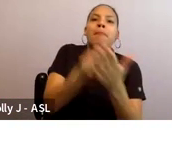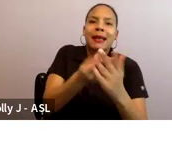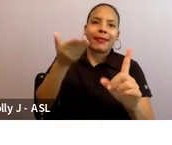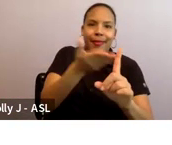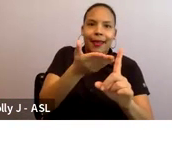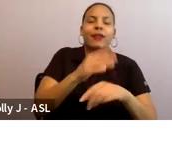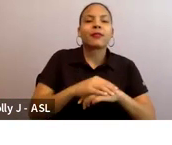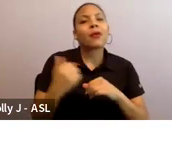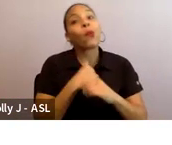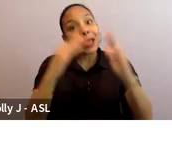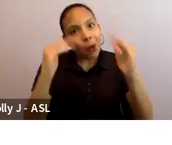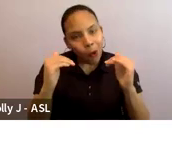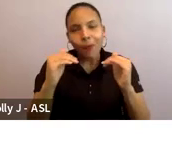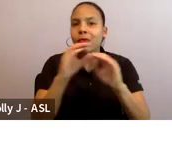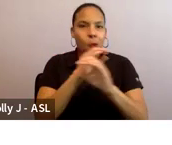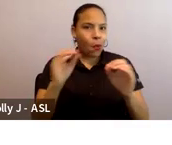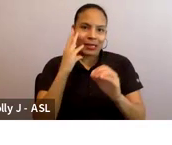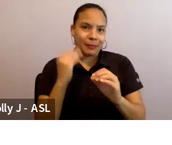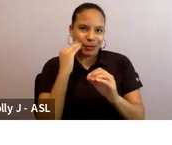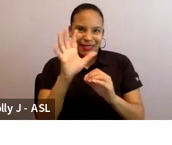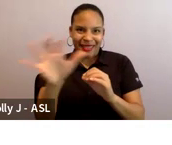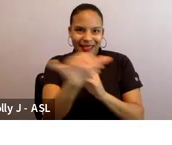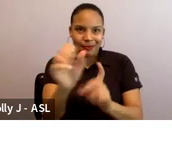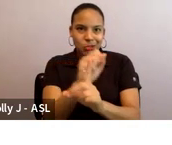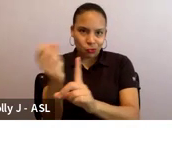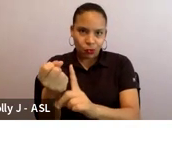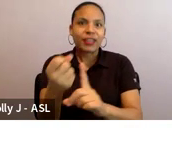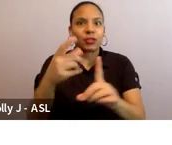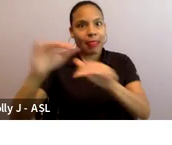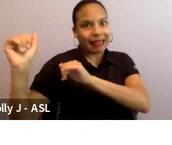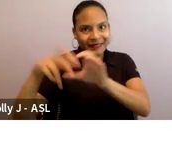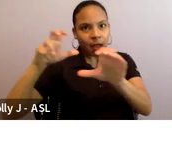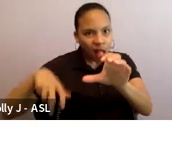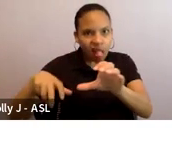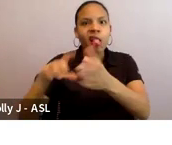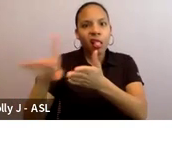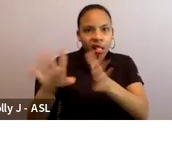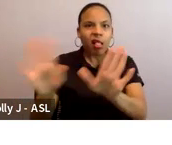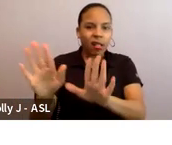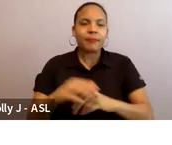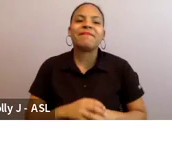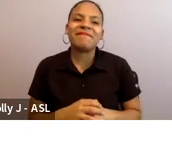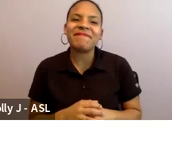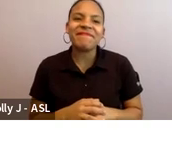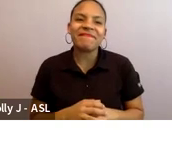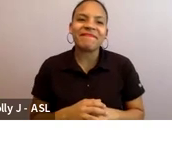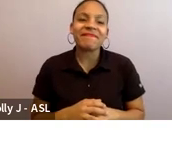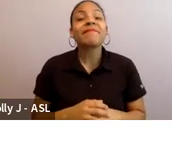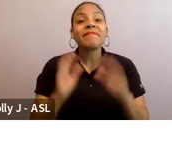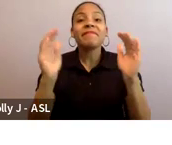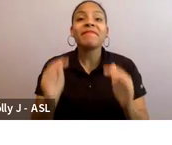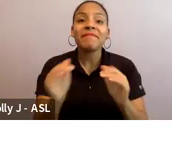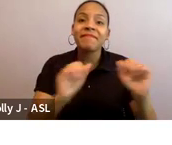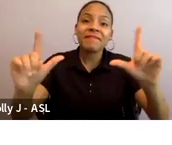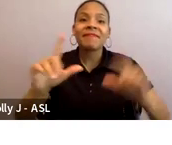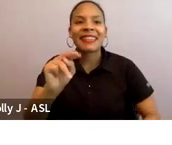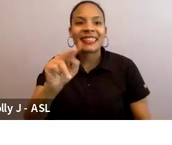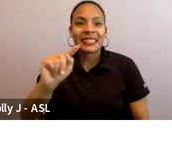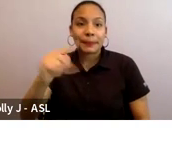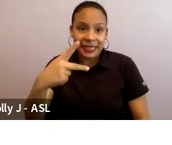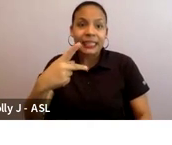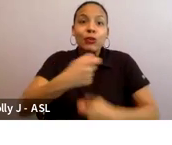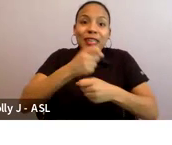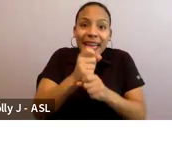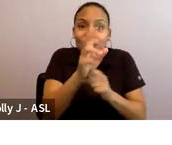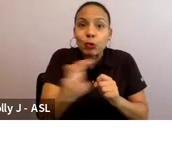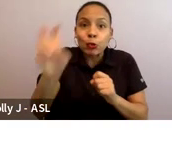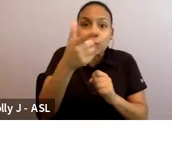experiences that. Now, what is the NTP Creation + Touring Grant? All right, on to you, Quita.